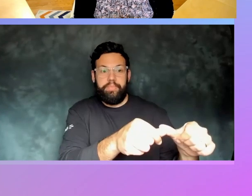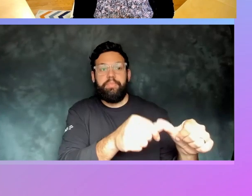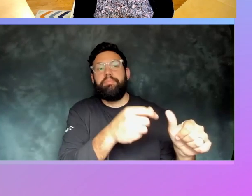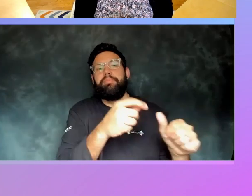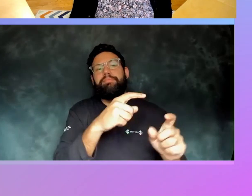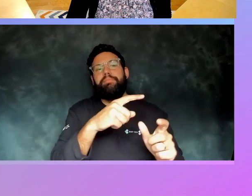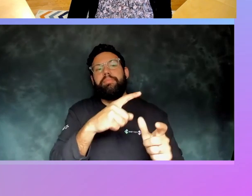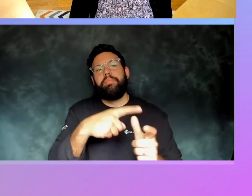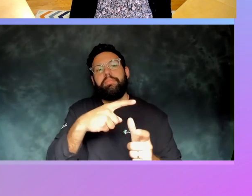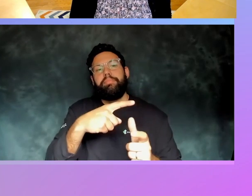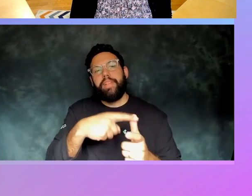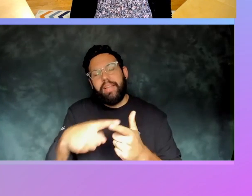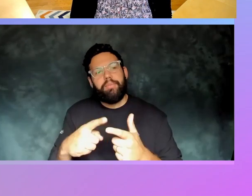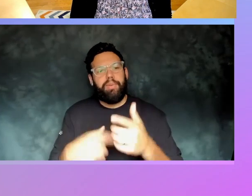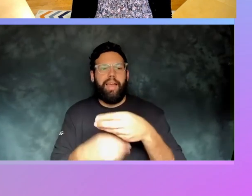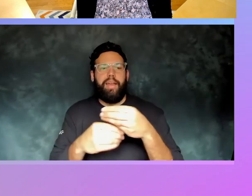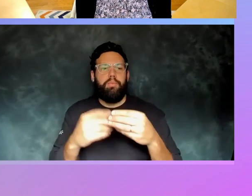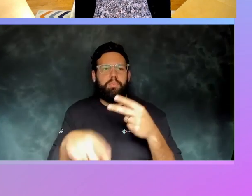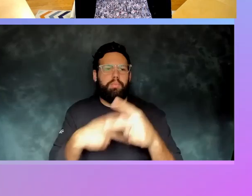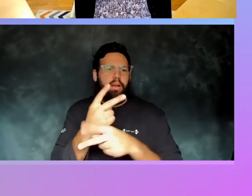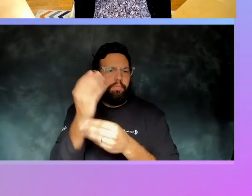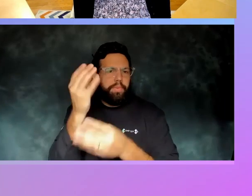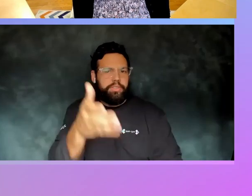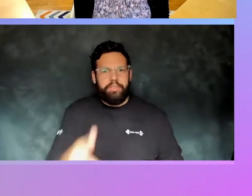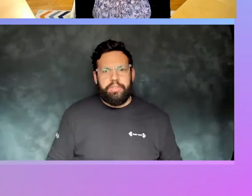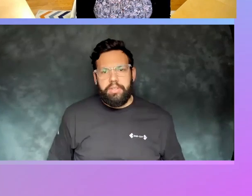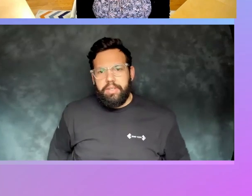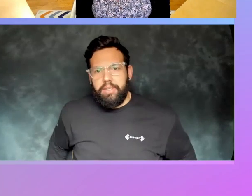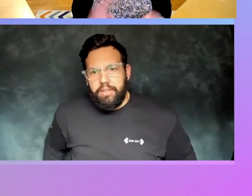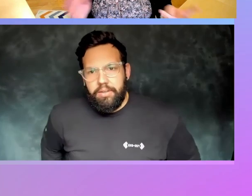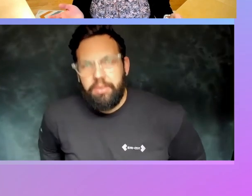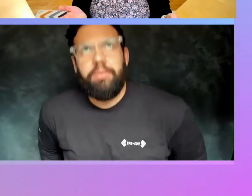definitely one point 3.1, two